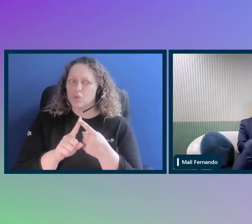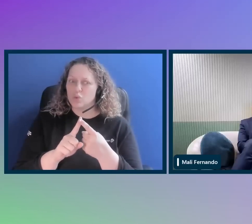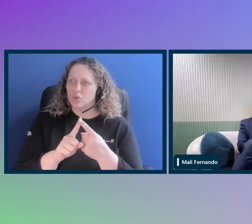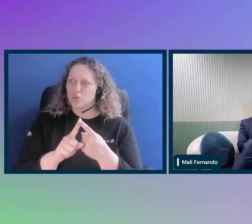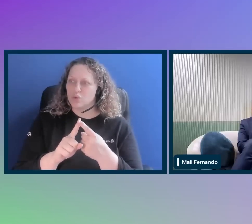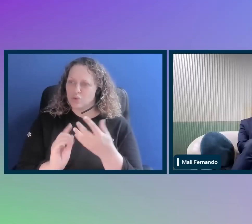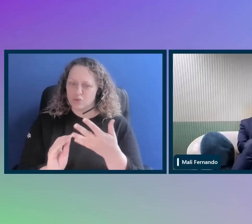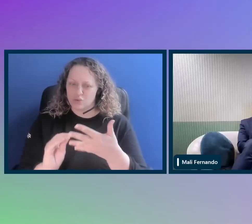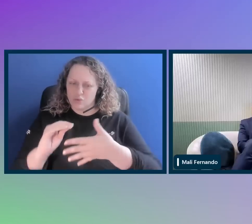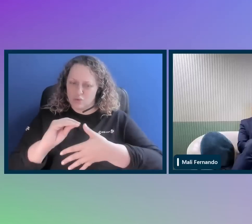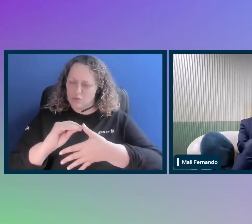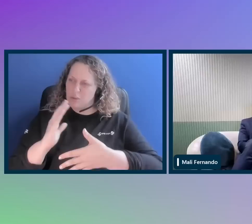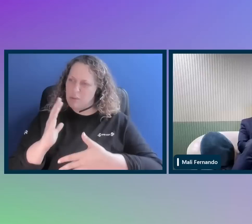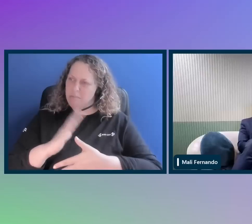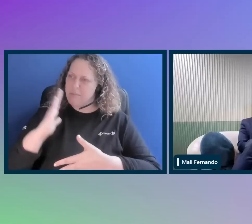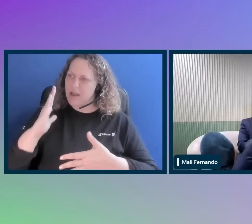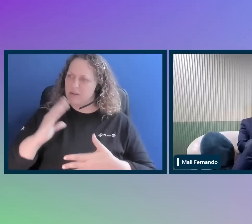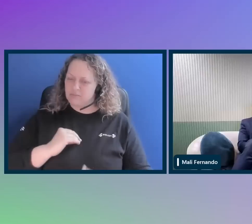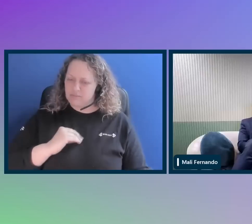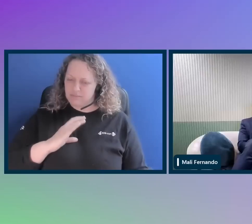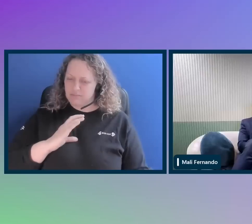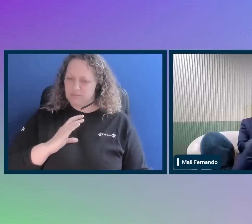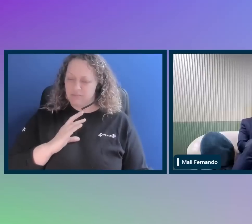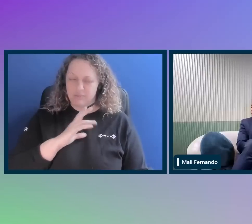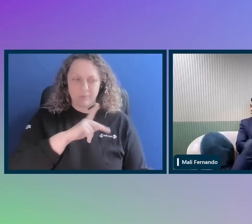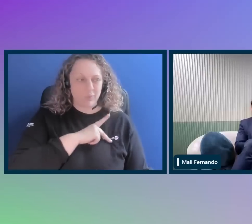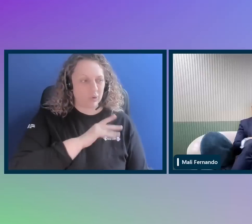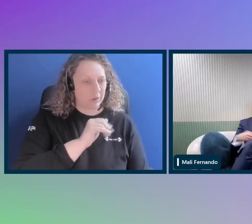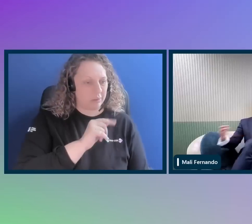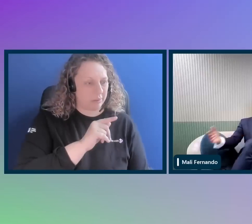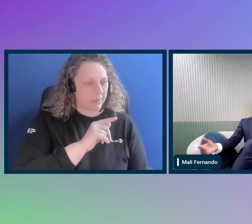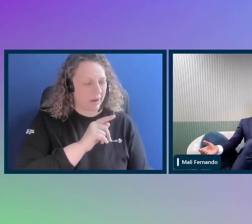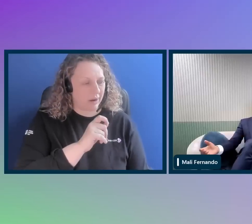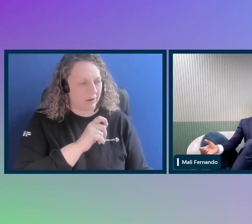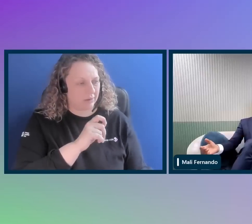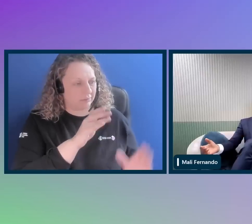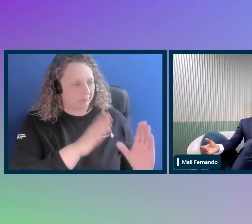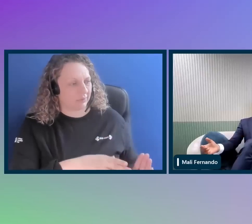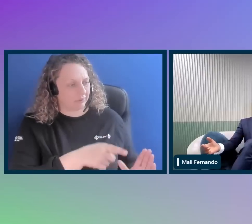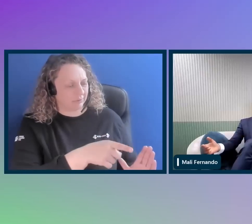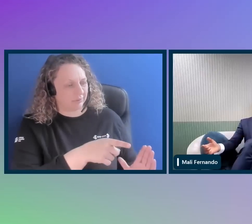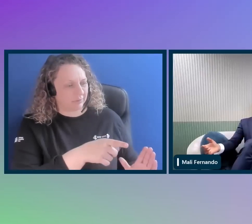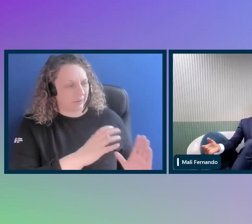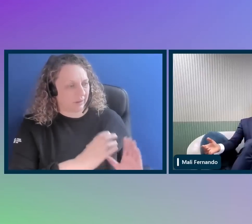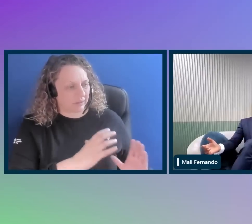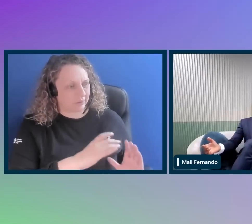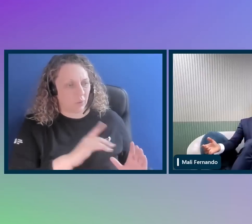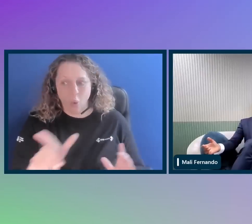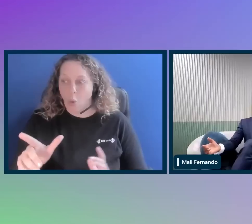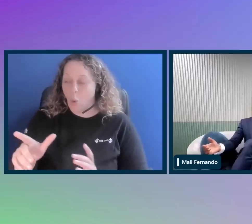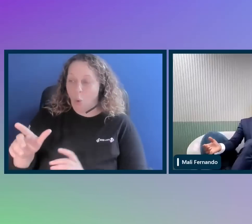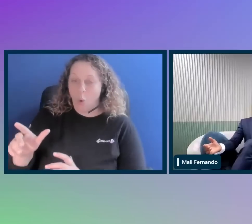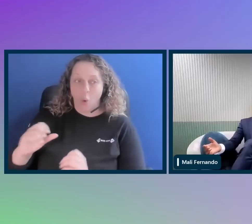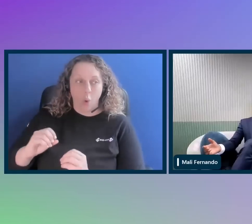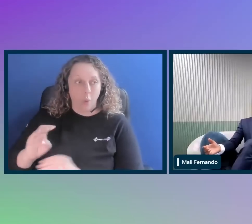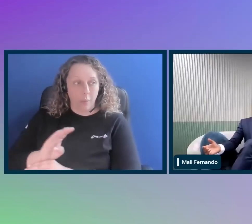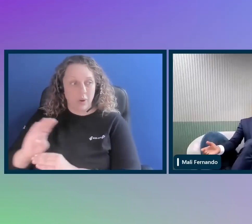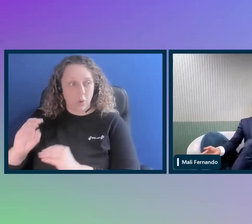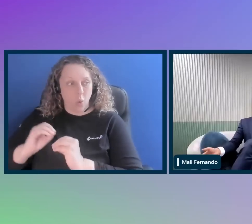whether it's a personal banking customer or a business owner who simply wants a bank that works for them,